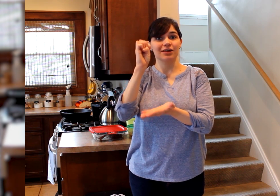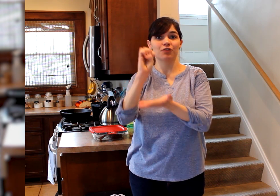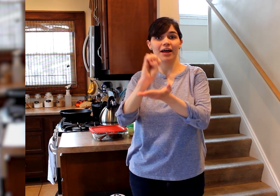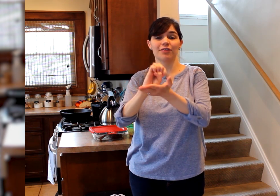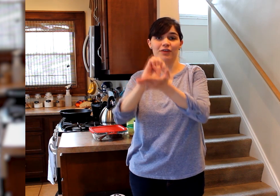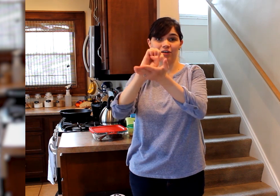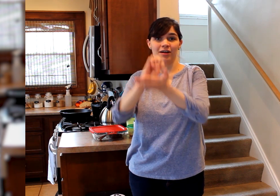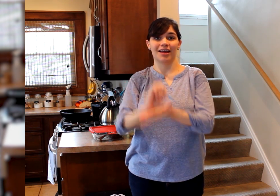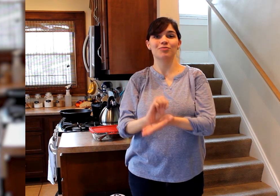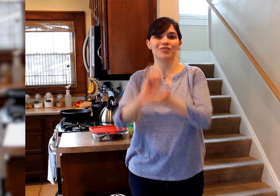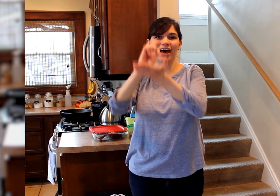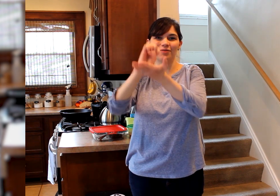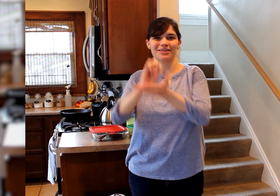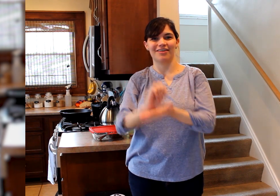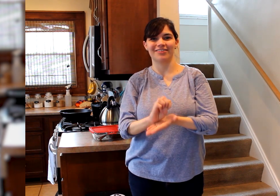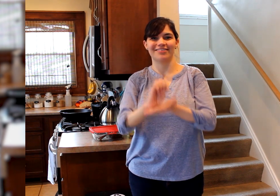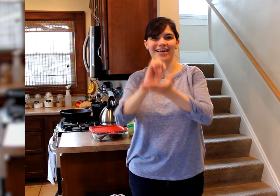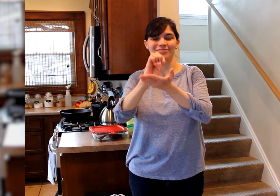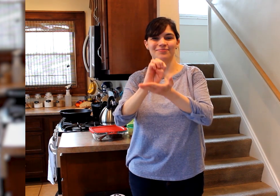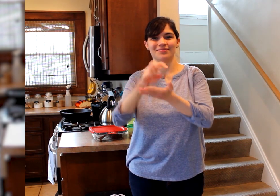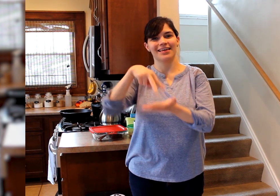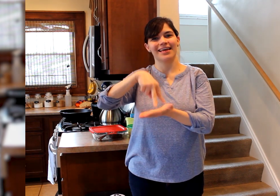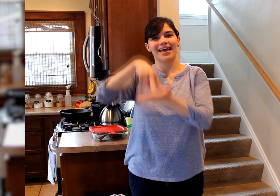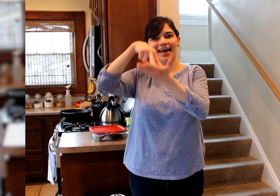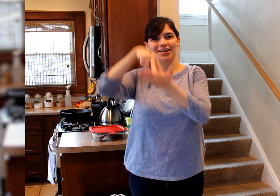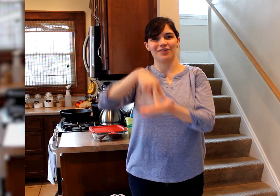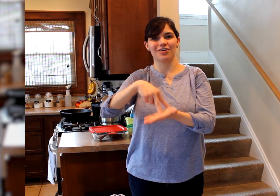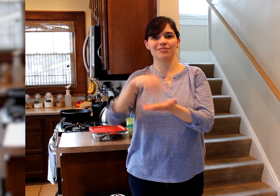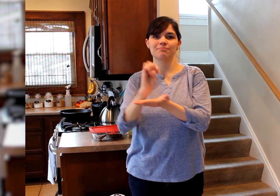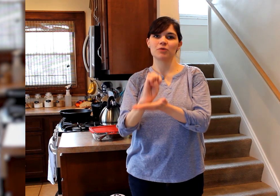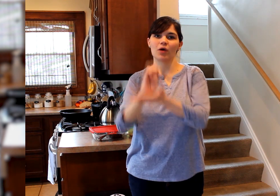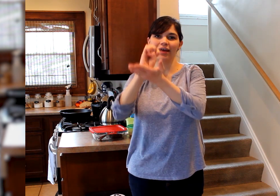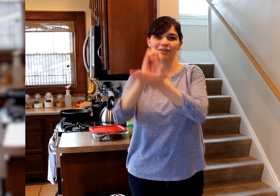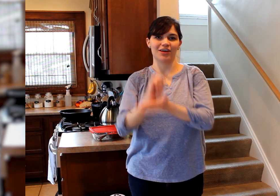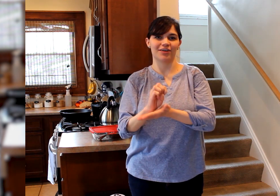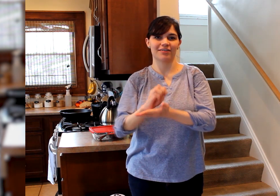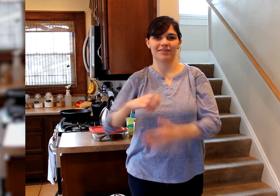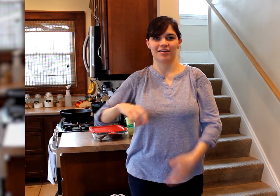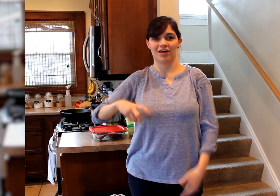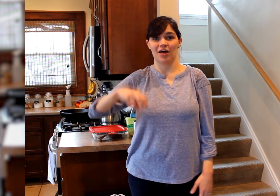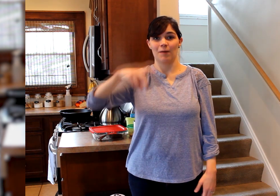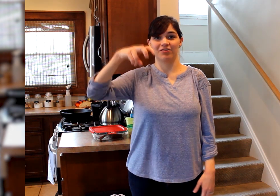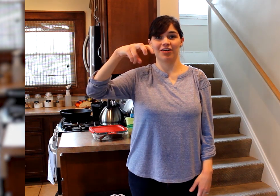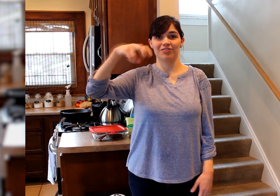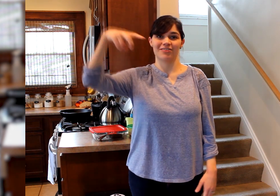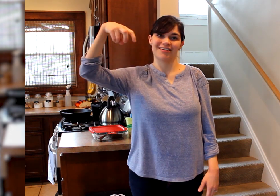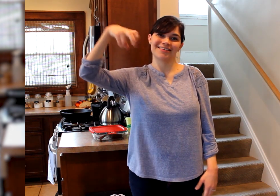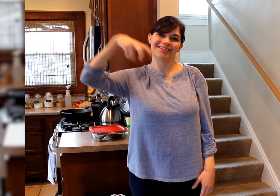elevator and move that up and down instead. Elevator or elevator. Upstairs.